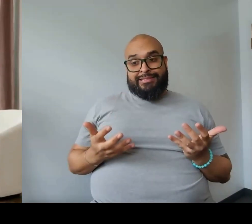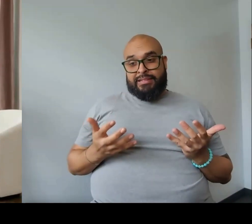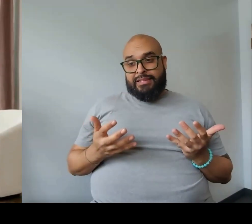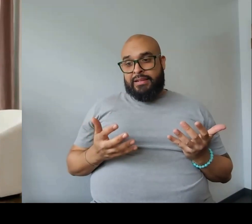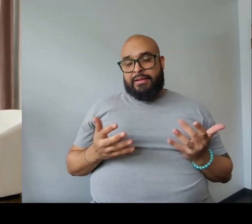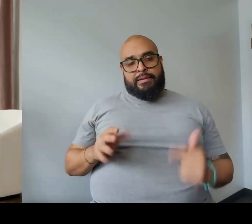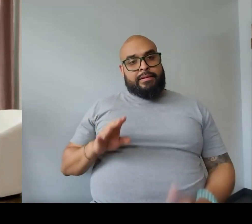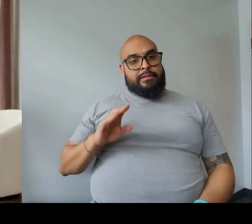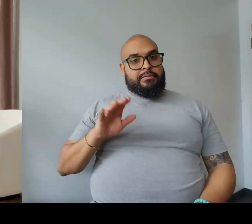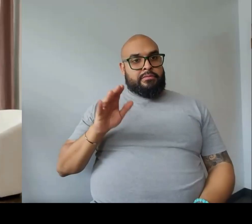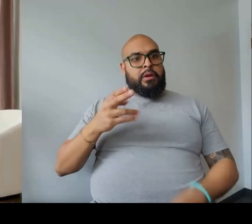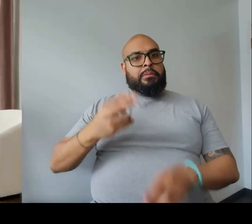I mentioned before, but I'll say it again.